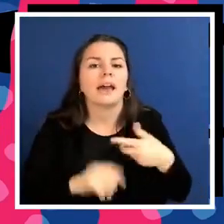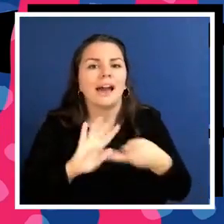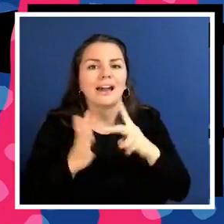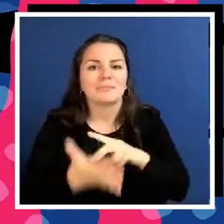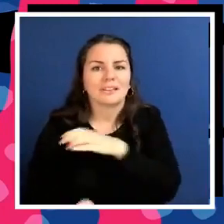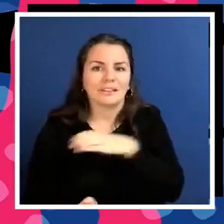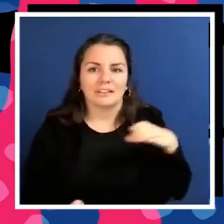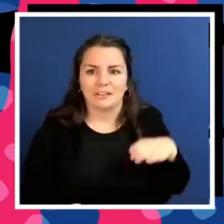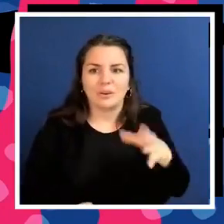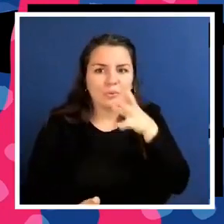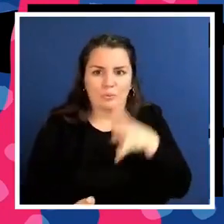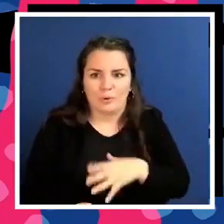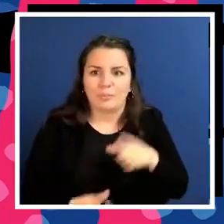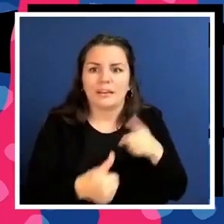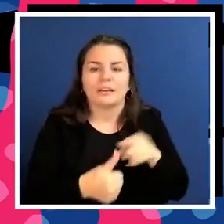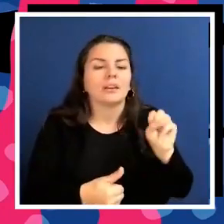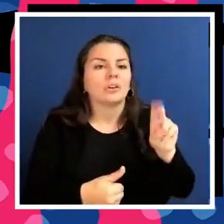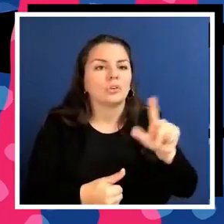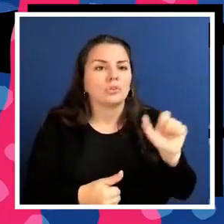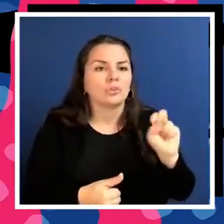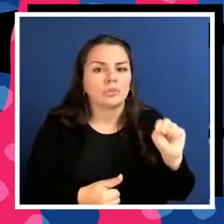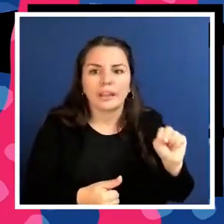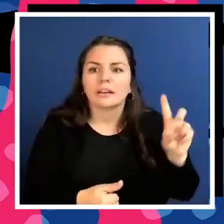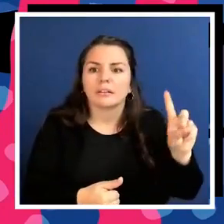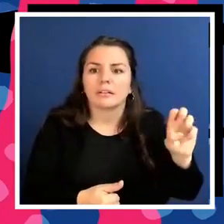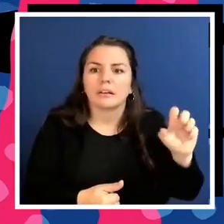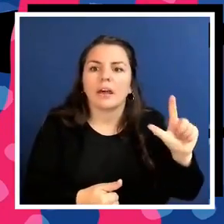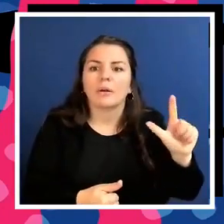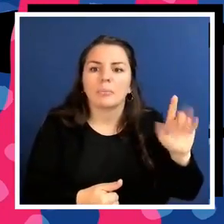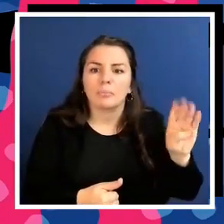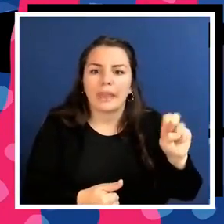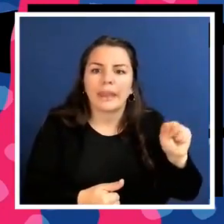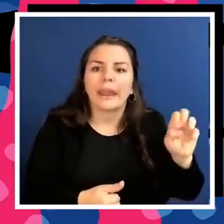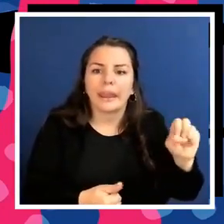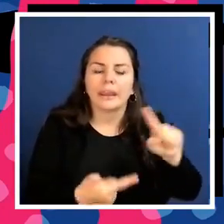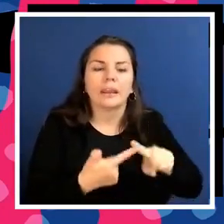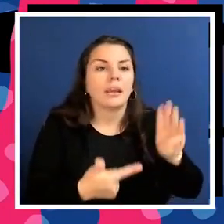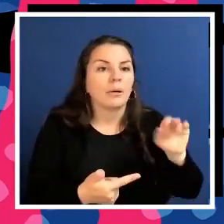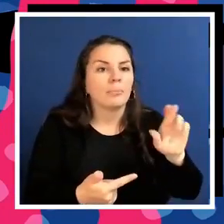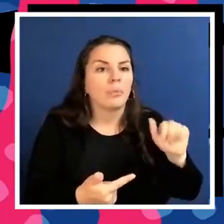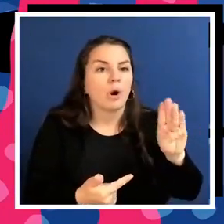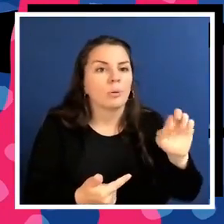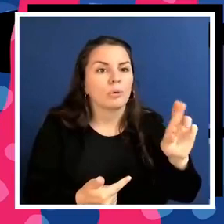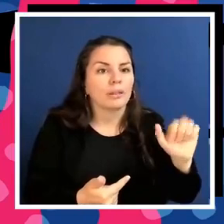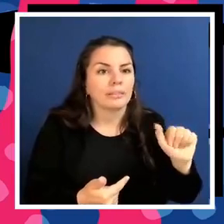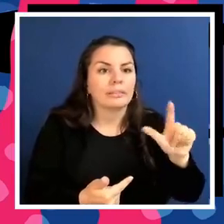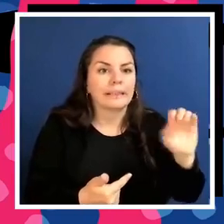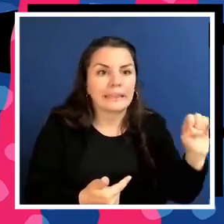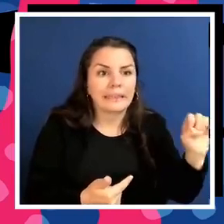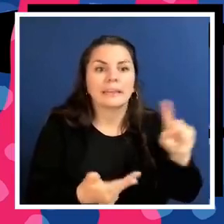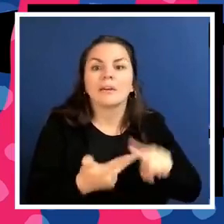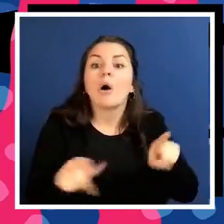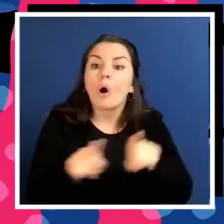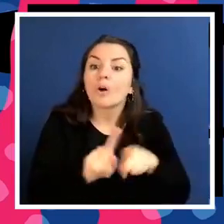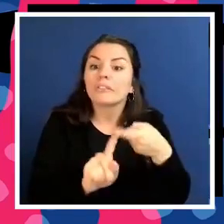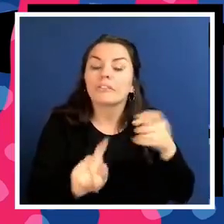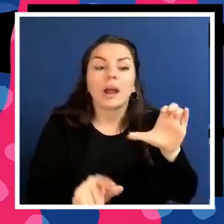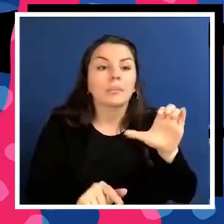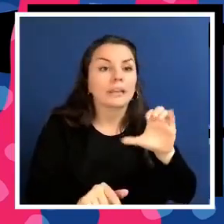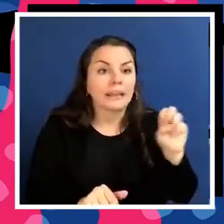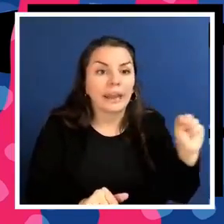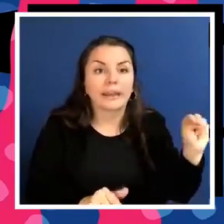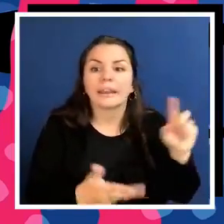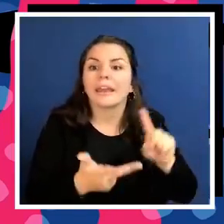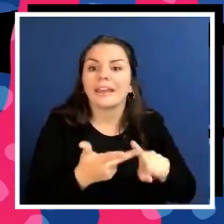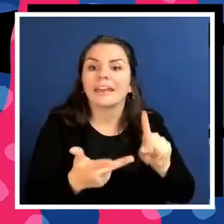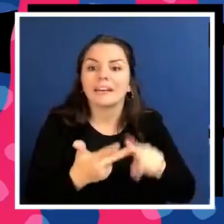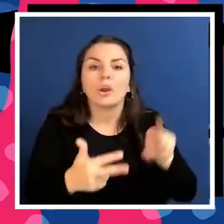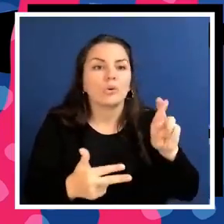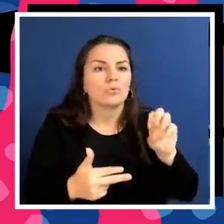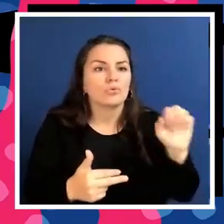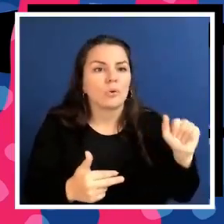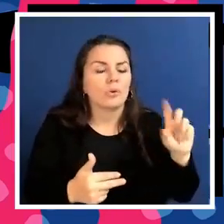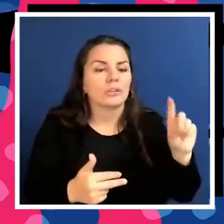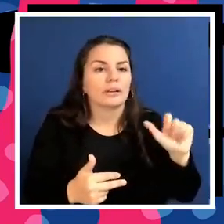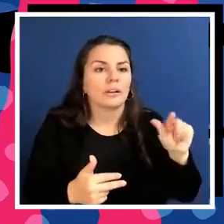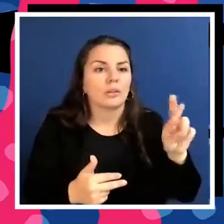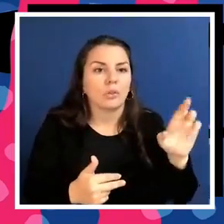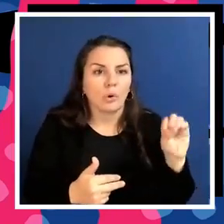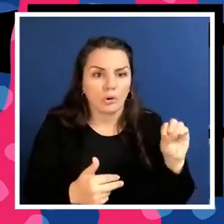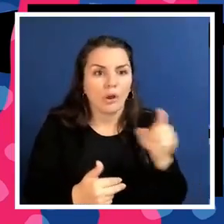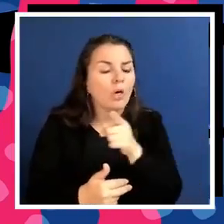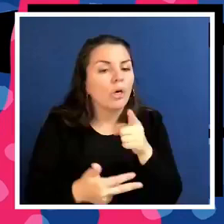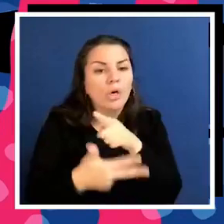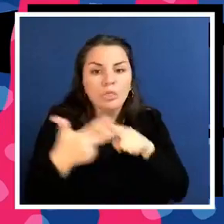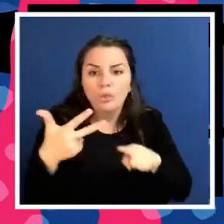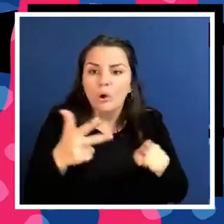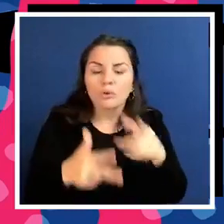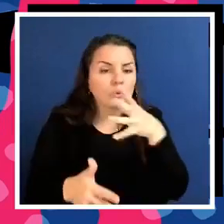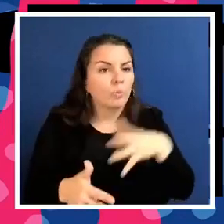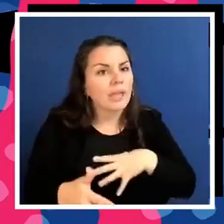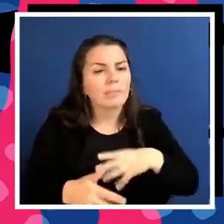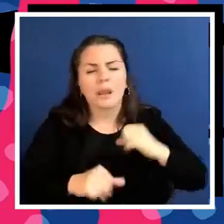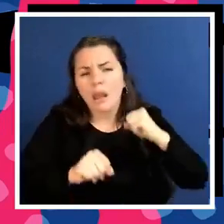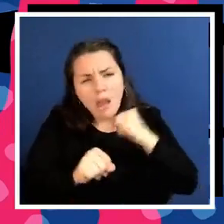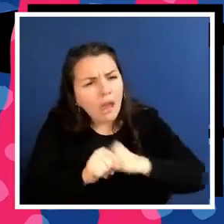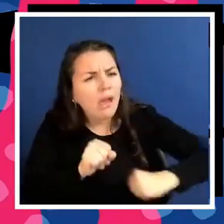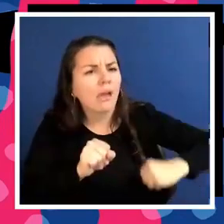JOINED BY THREE WOMEN WHO HAVE